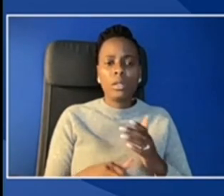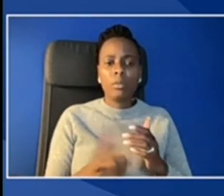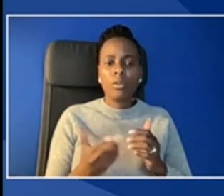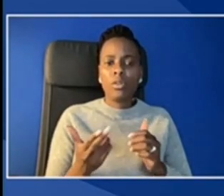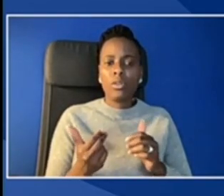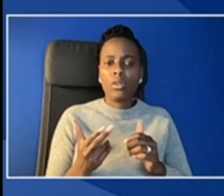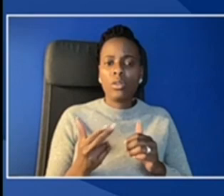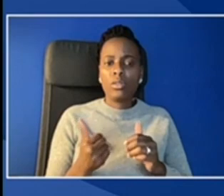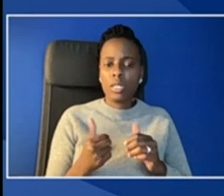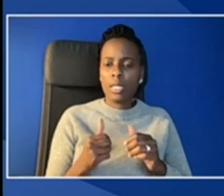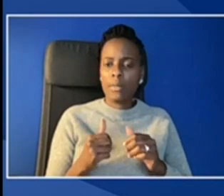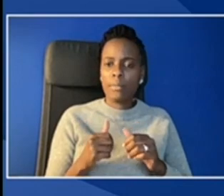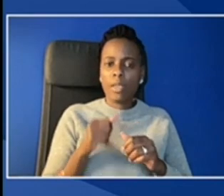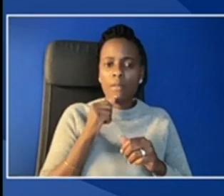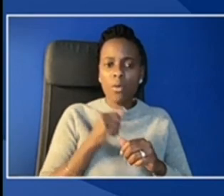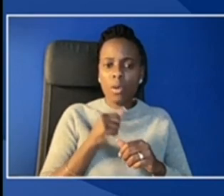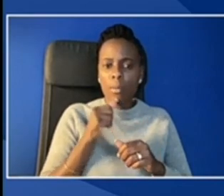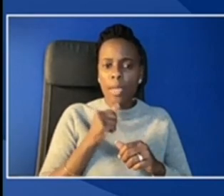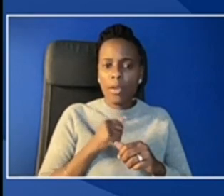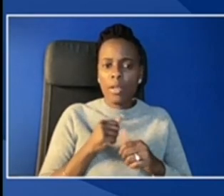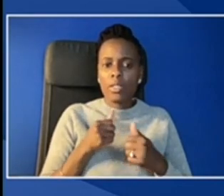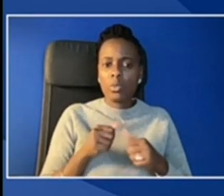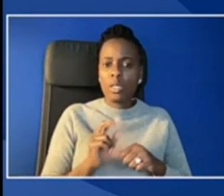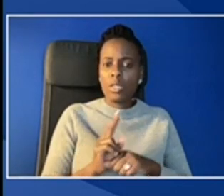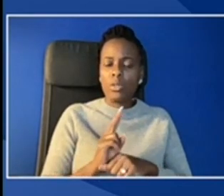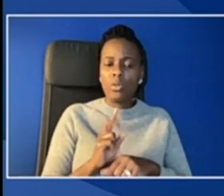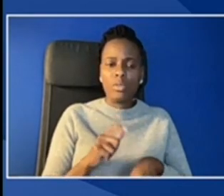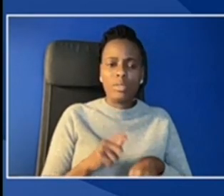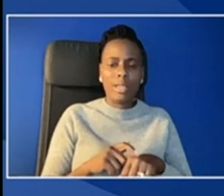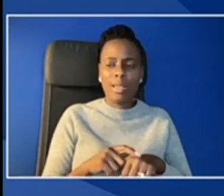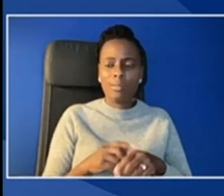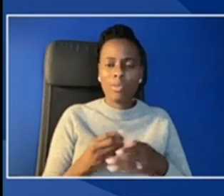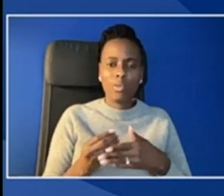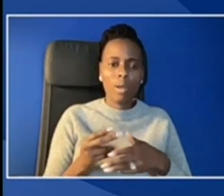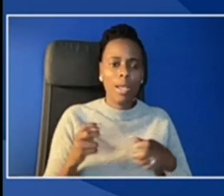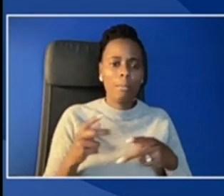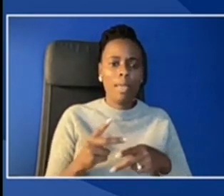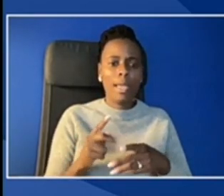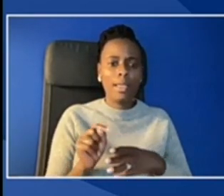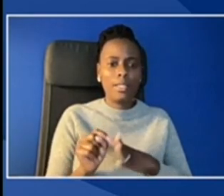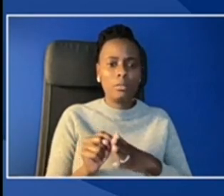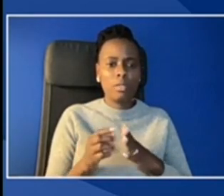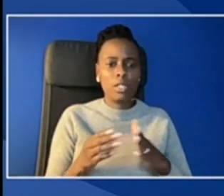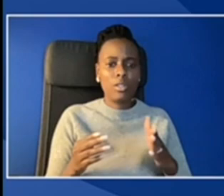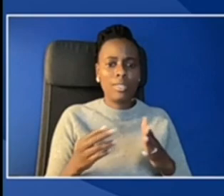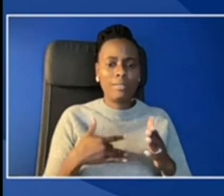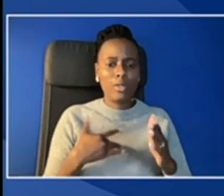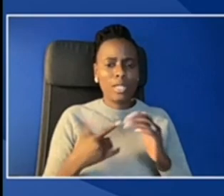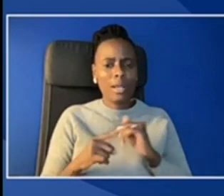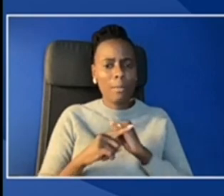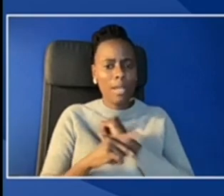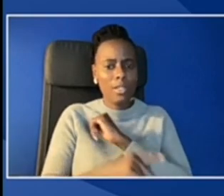buy back these periods. It feels like a punishment. Please, if someone proposed some kind of change to help us, especially since in